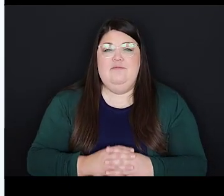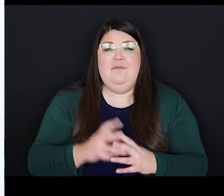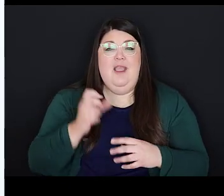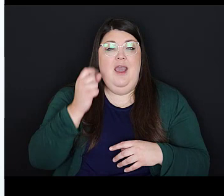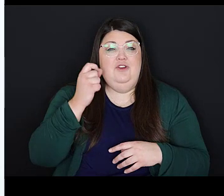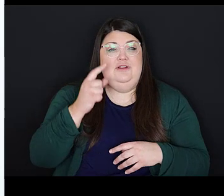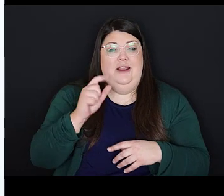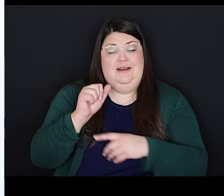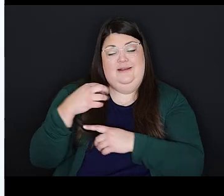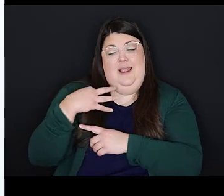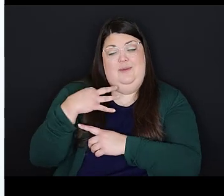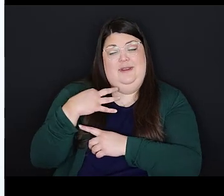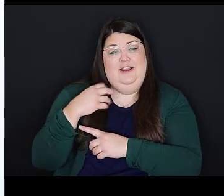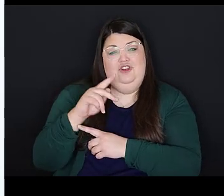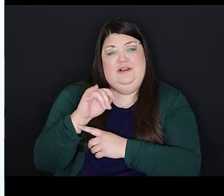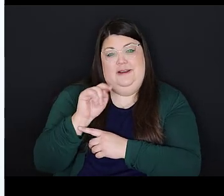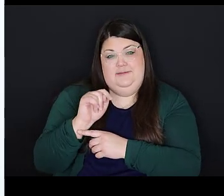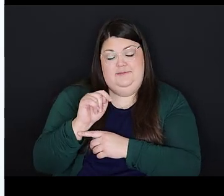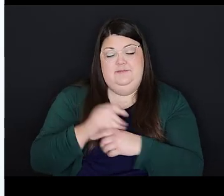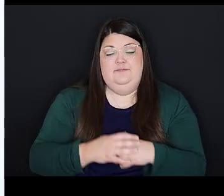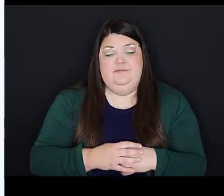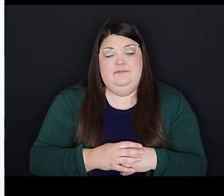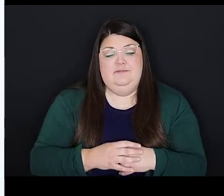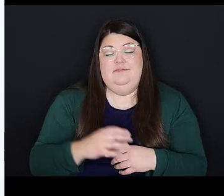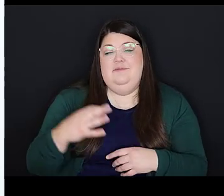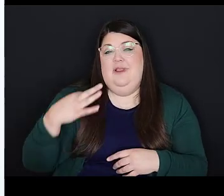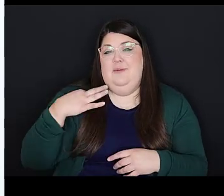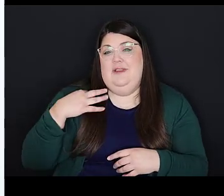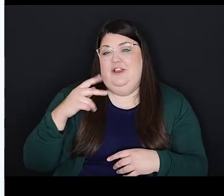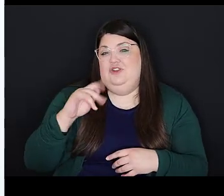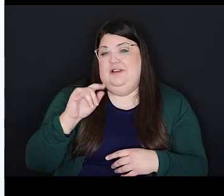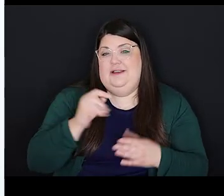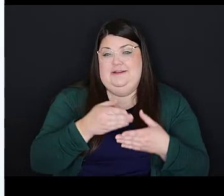Understanding the Application Kit. The application kit is divided into